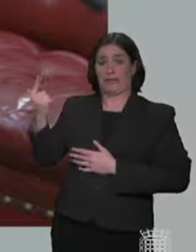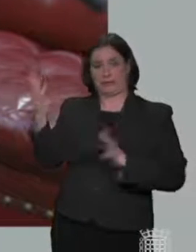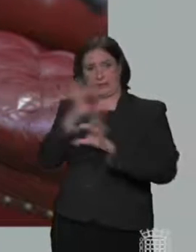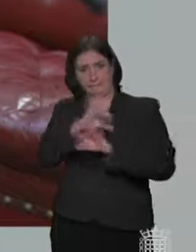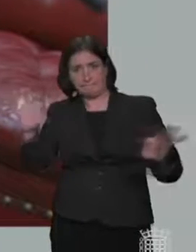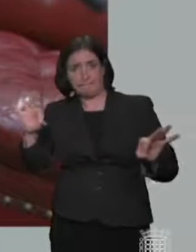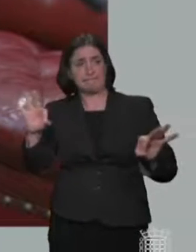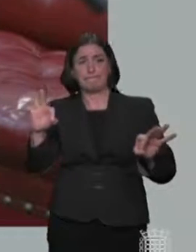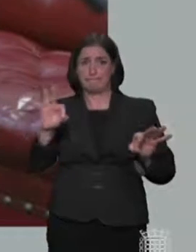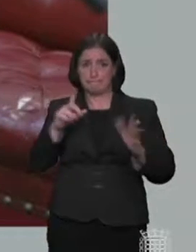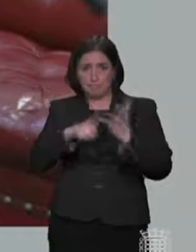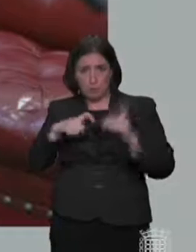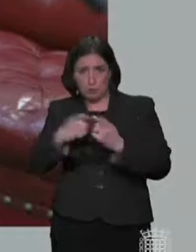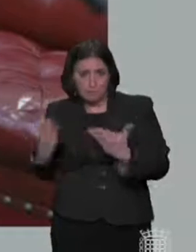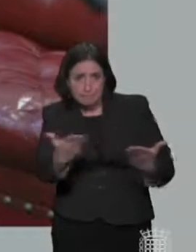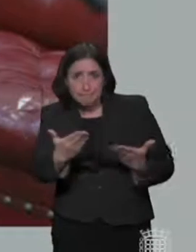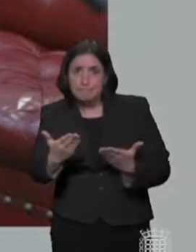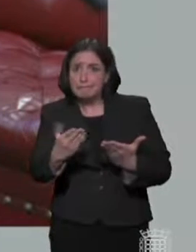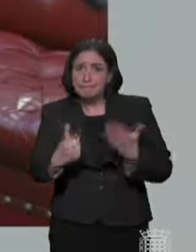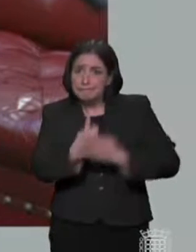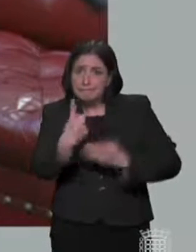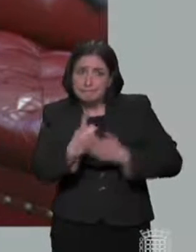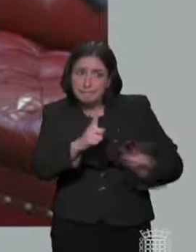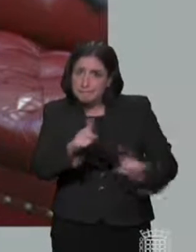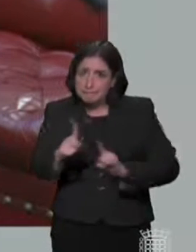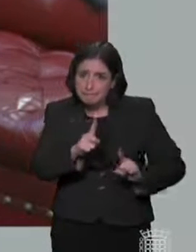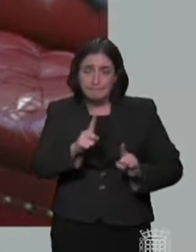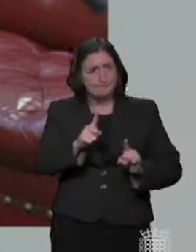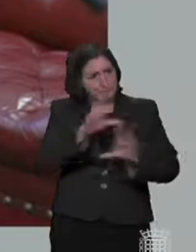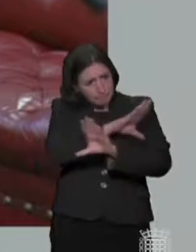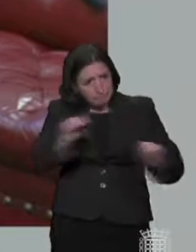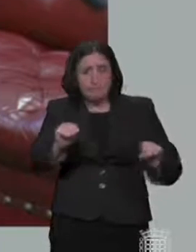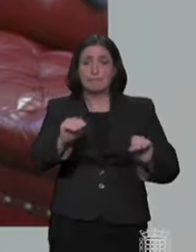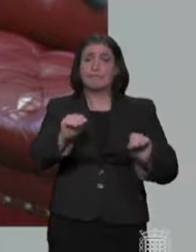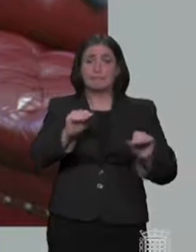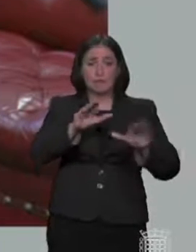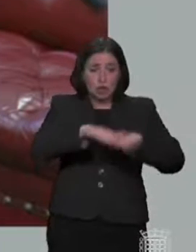that families of deaf and hard of hearing children must be given information about bsl this will not